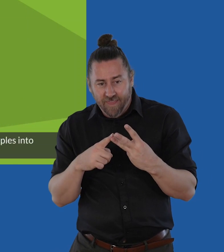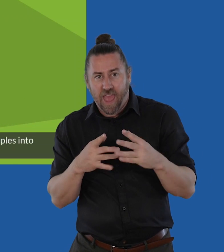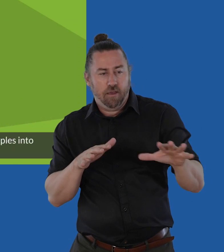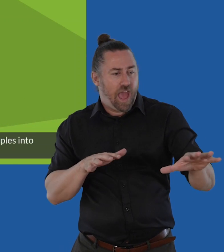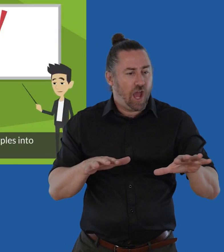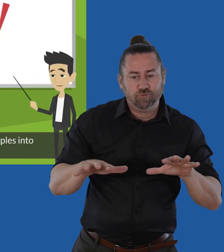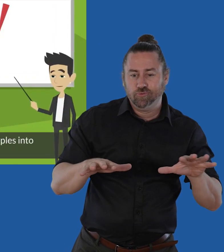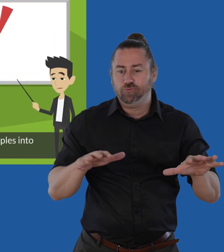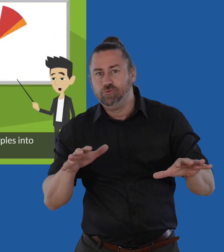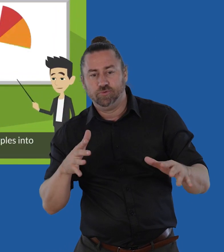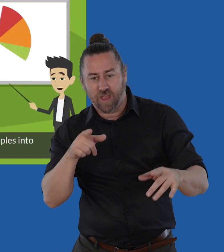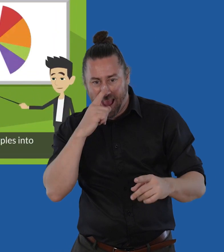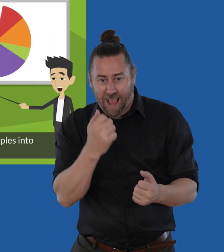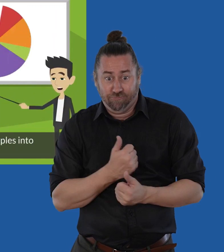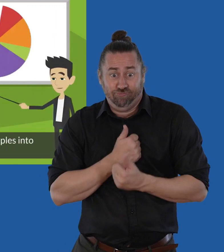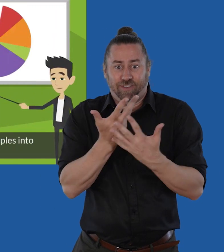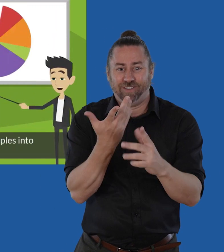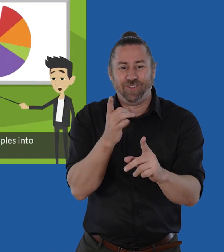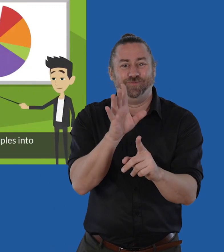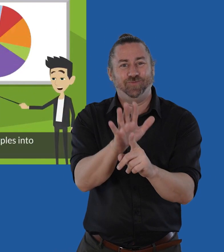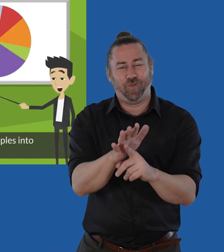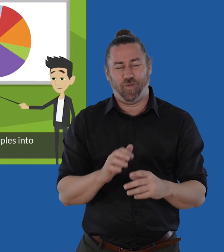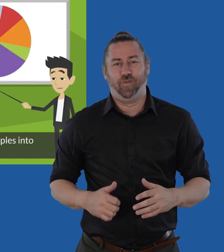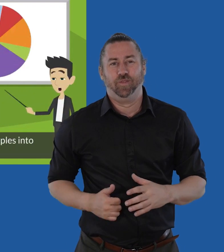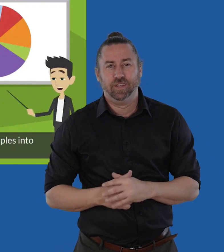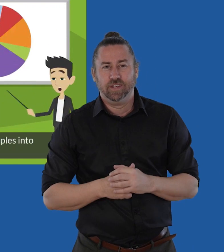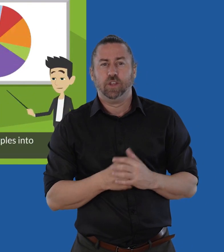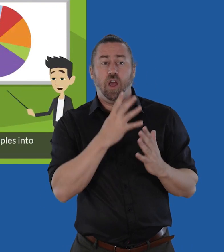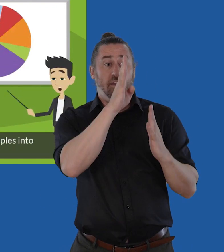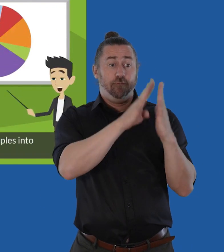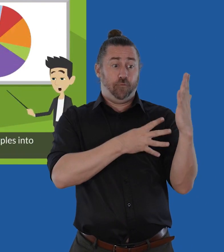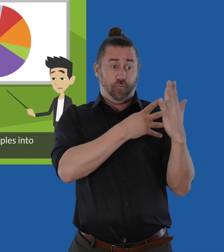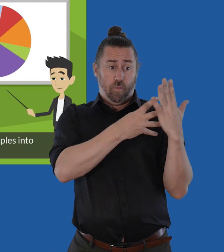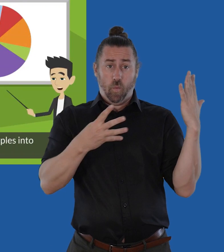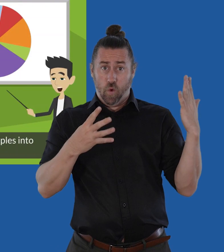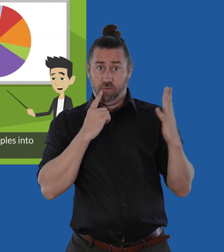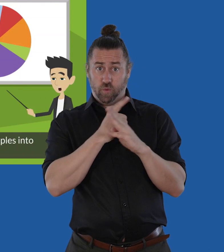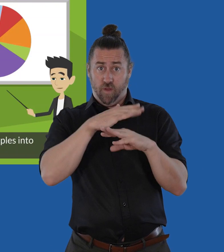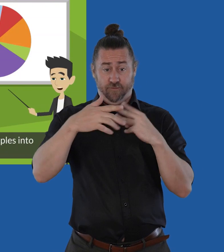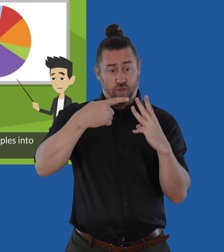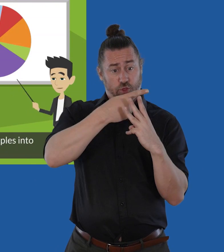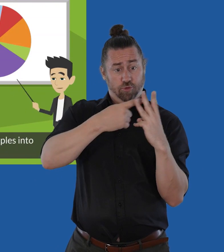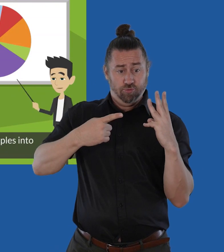The framework includes a set of guidelines on how to turn these principles into practice.